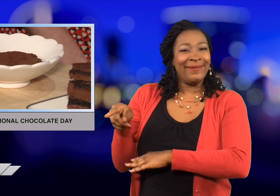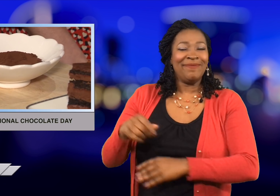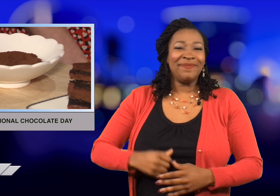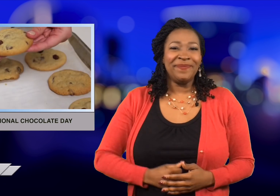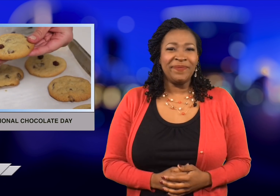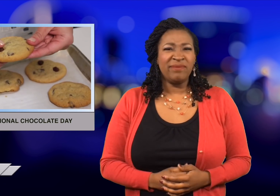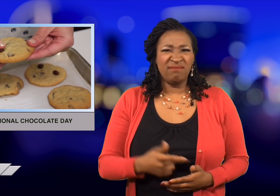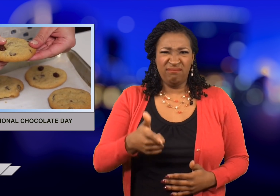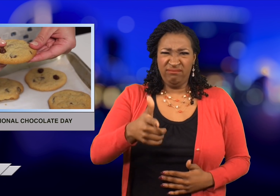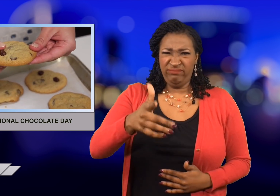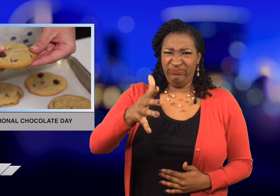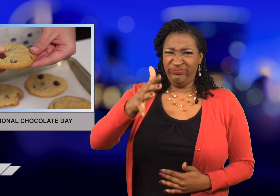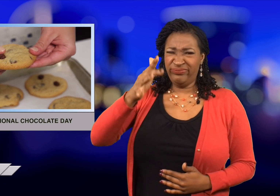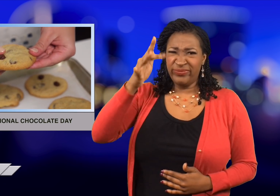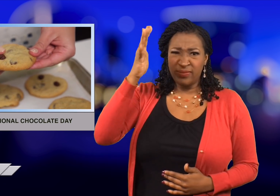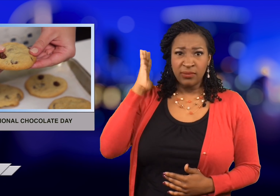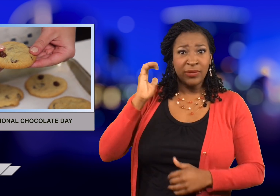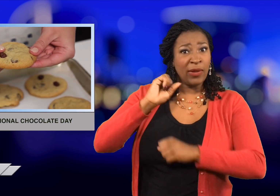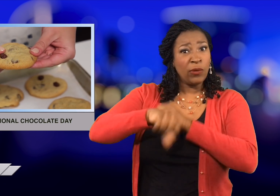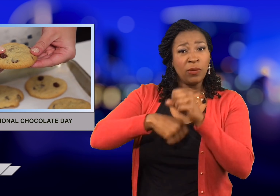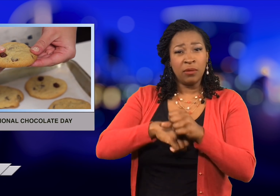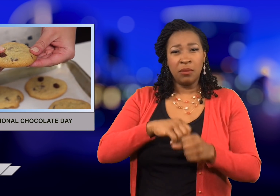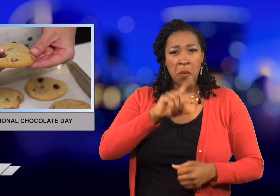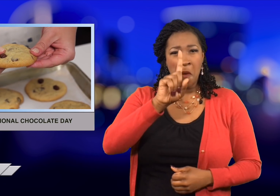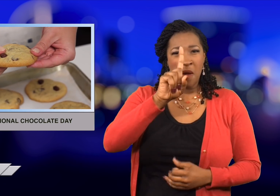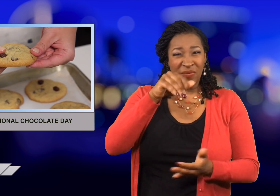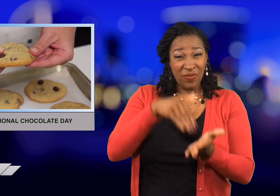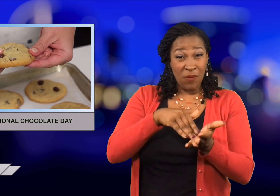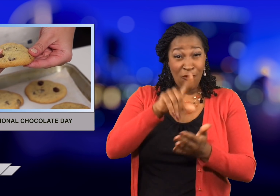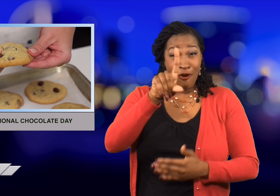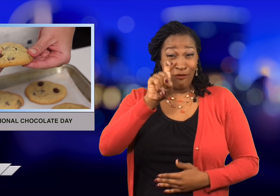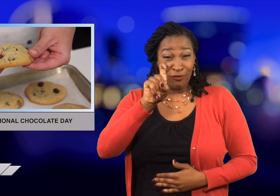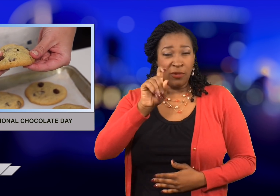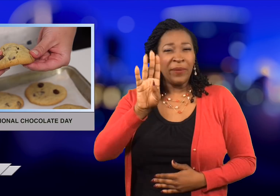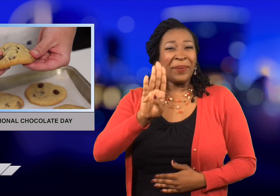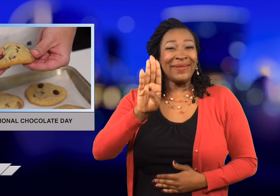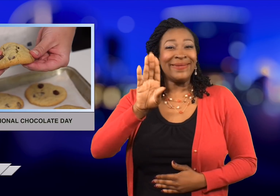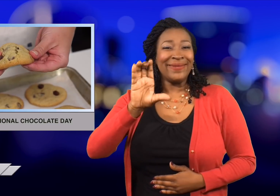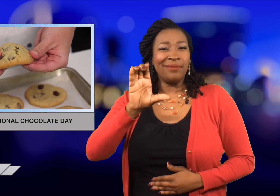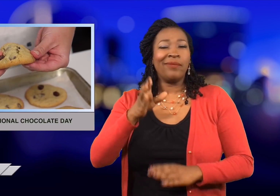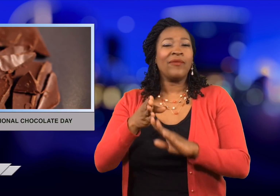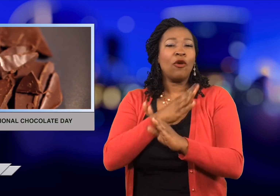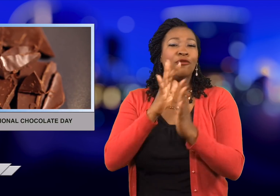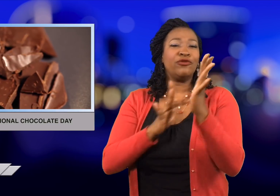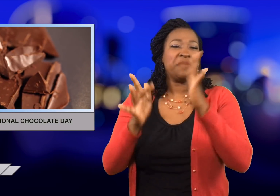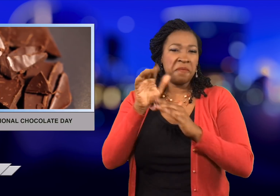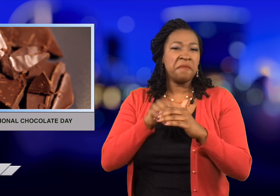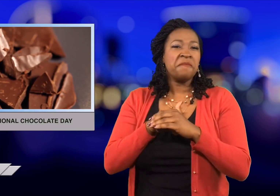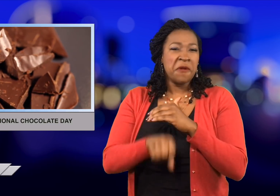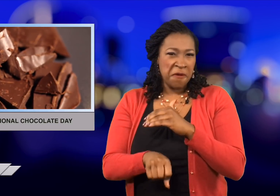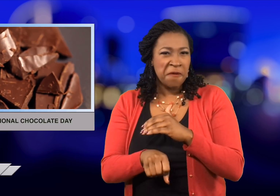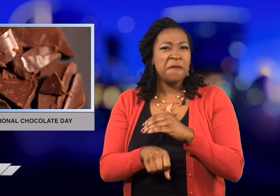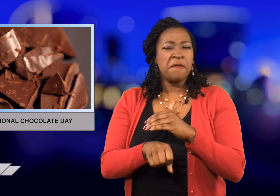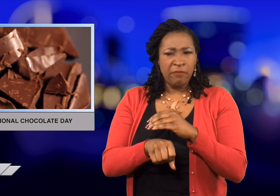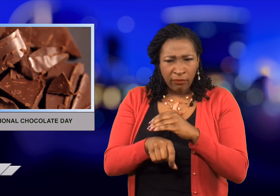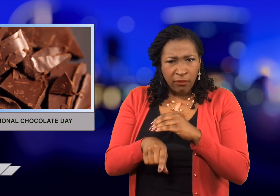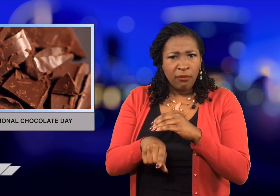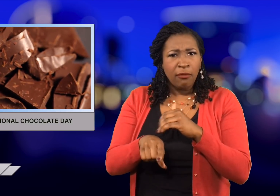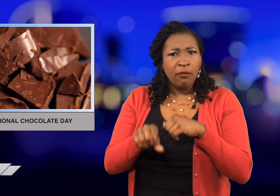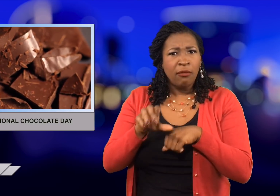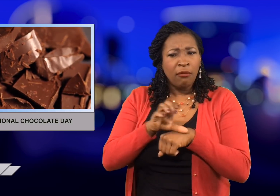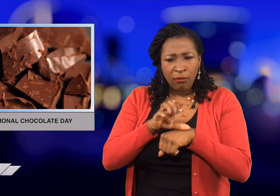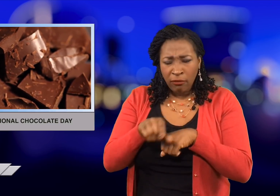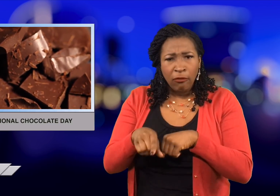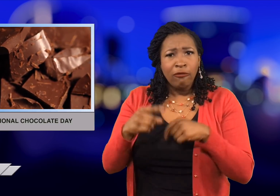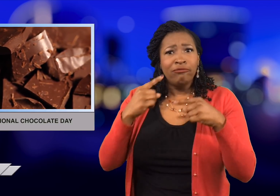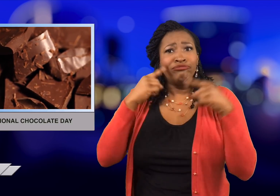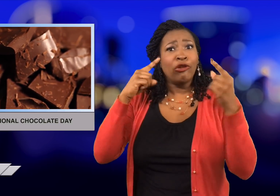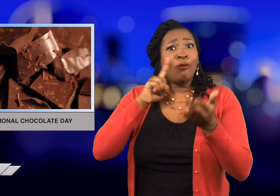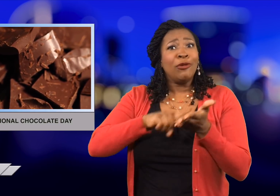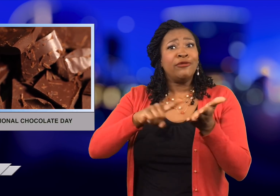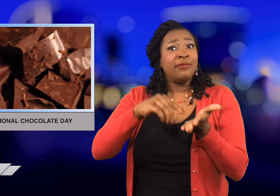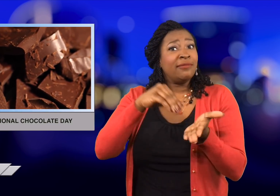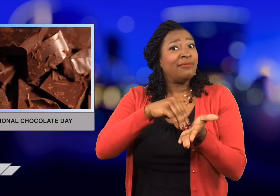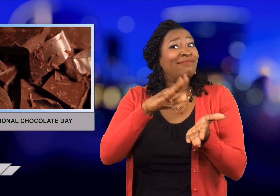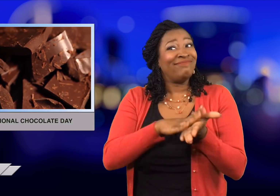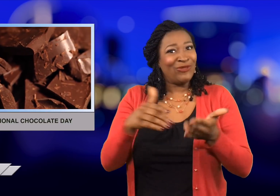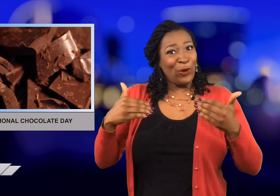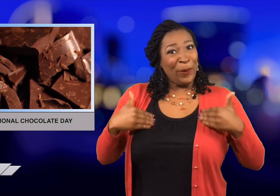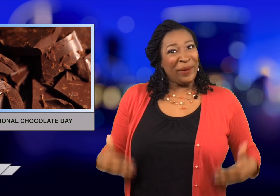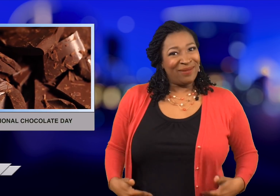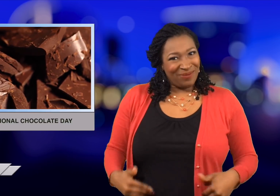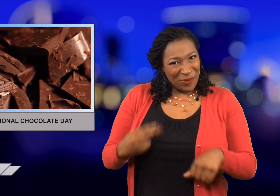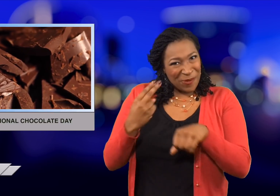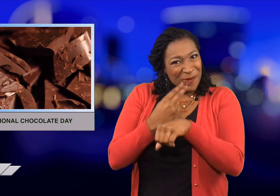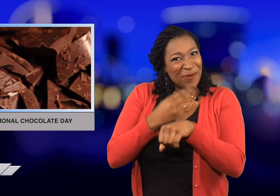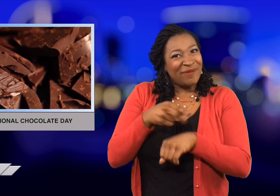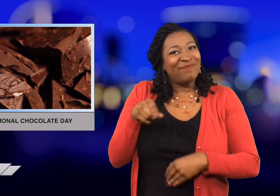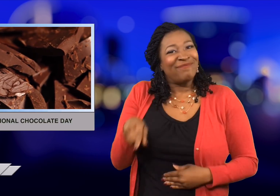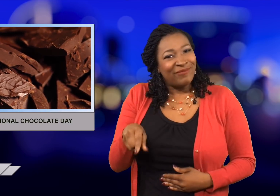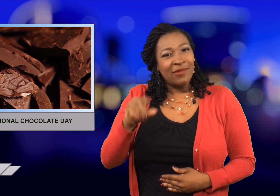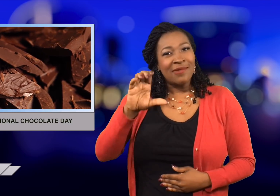The earliest known documentation of humans using the cocoa seeds date back to 1100 BC.